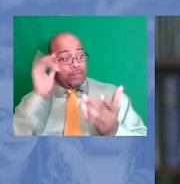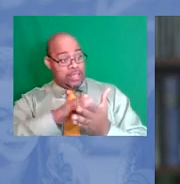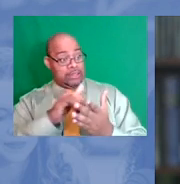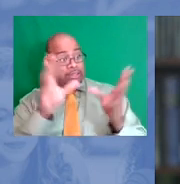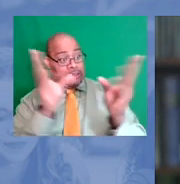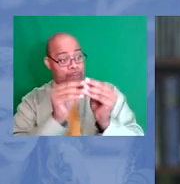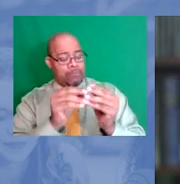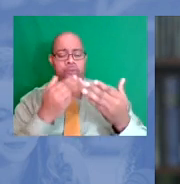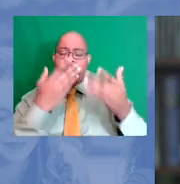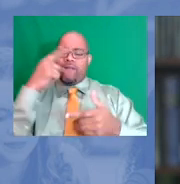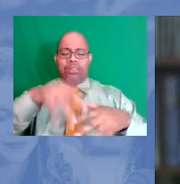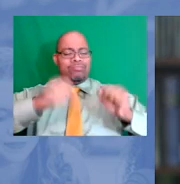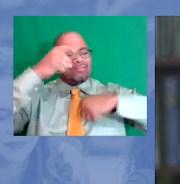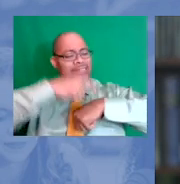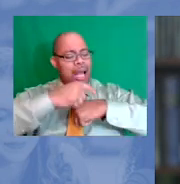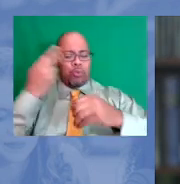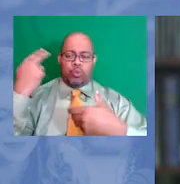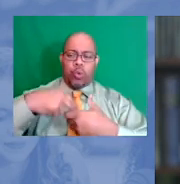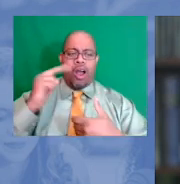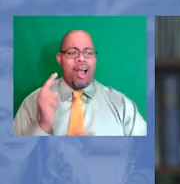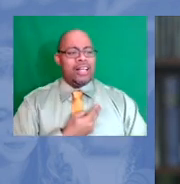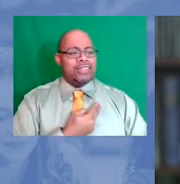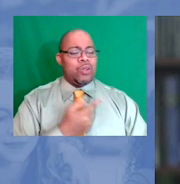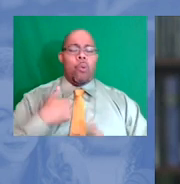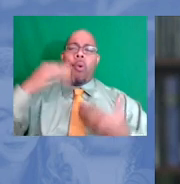THE TIME TO JOIN US. WE HOPE THAT THROUGH YOUR ENGAGEMENT YOU'LL